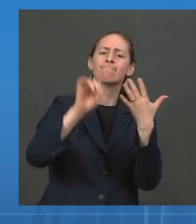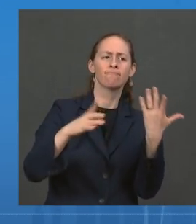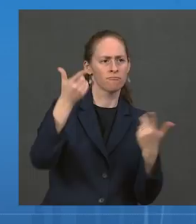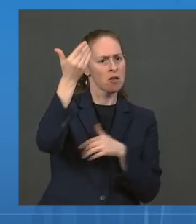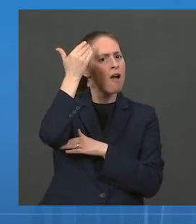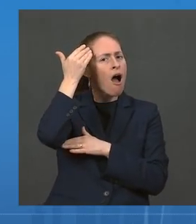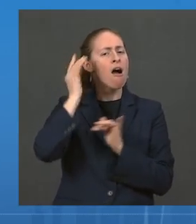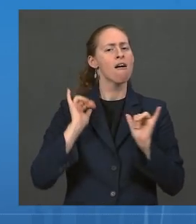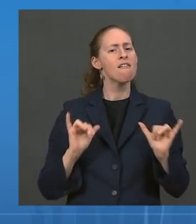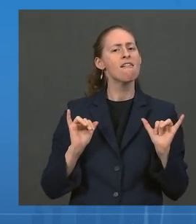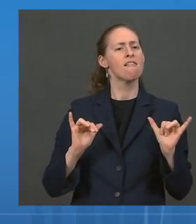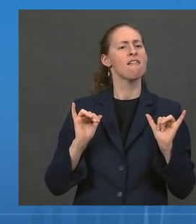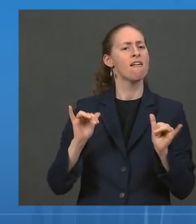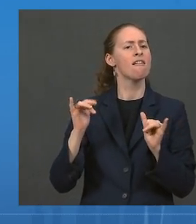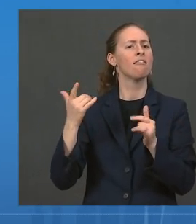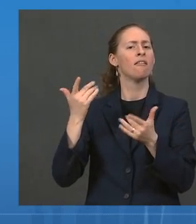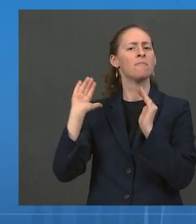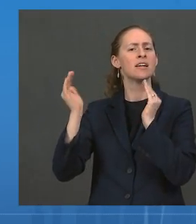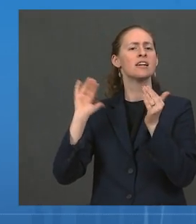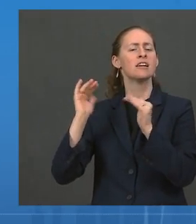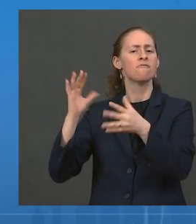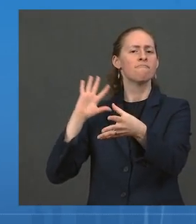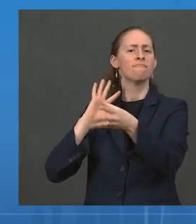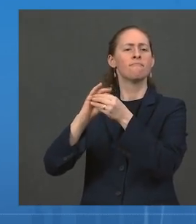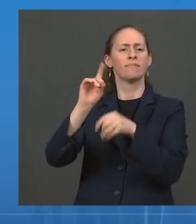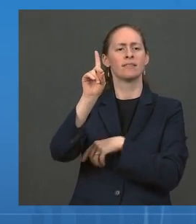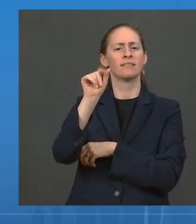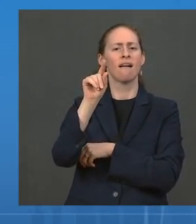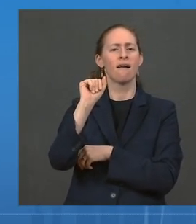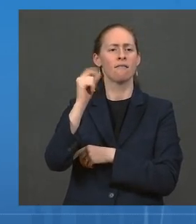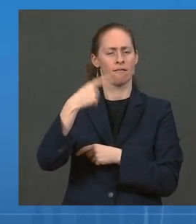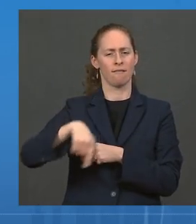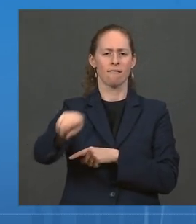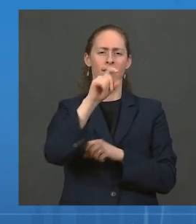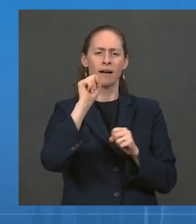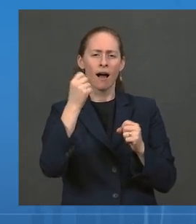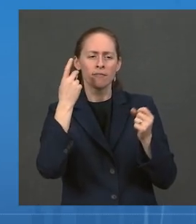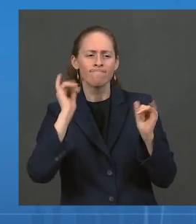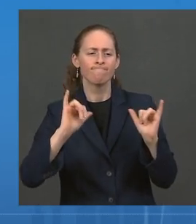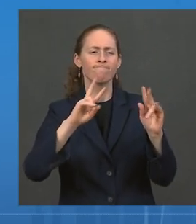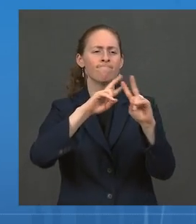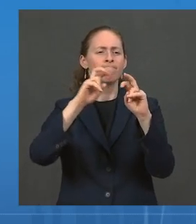These data reflect our entire country across all states, all age groups, and all people,